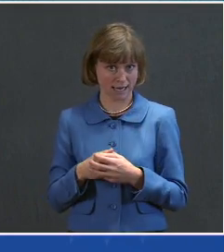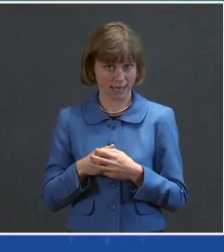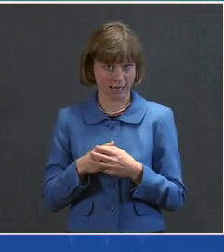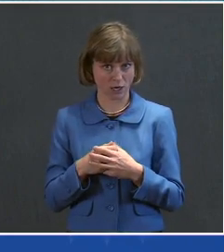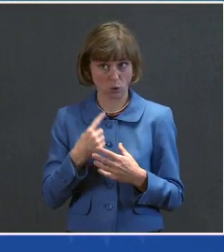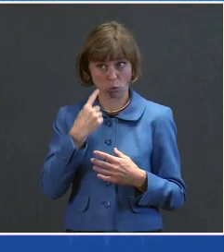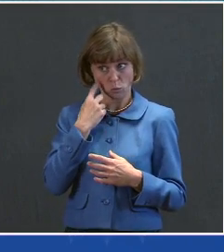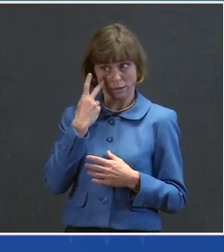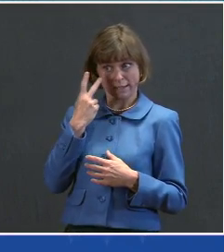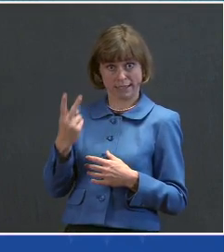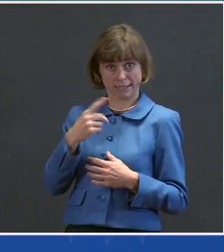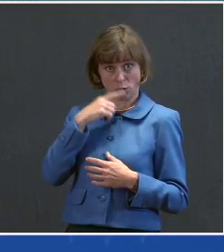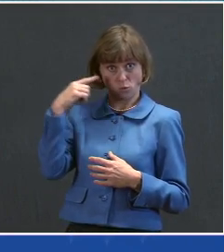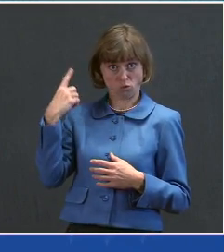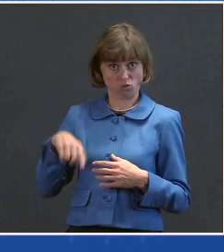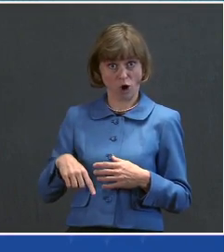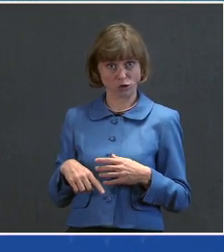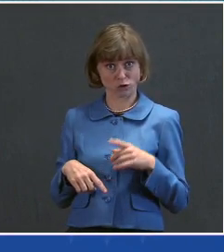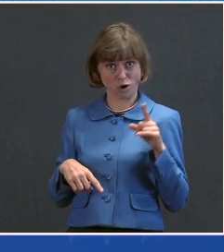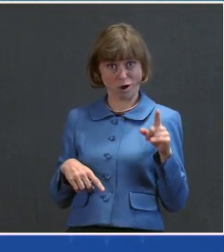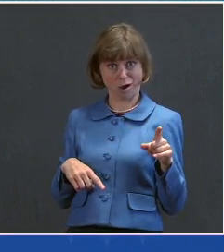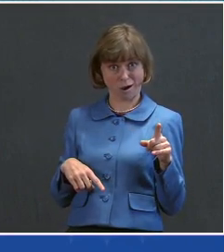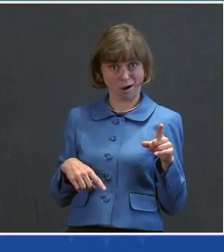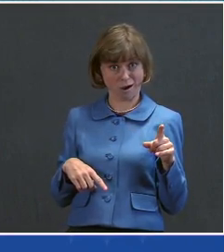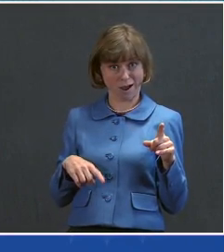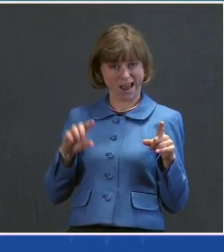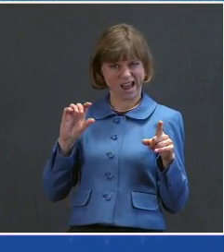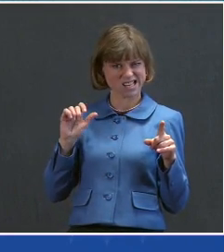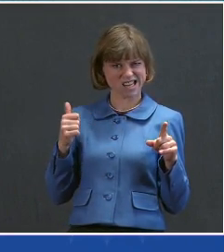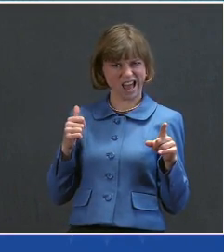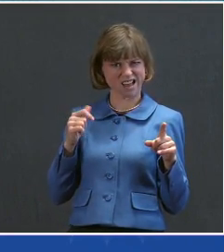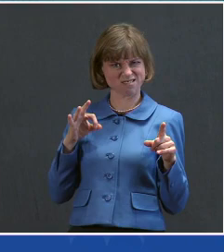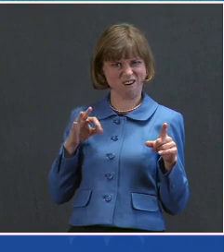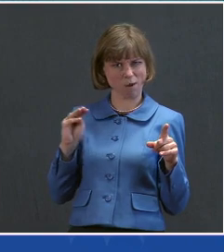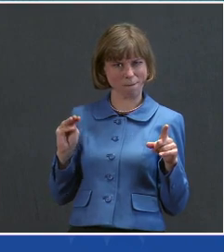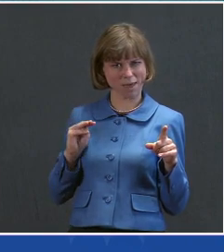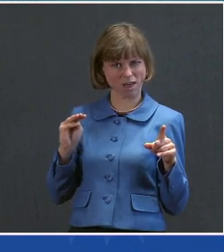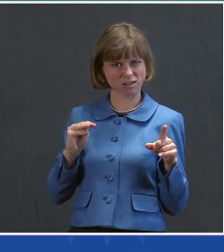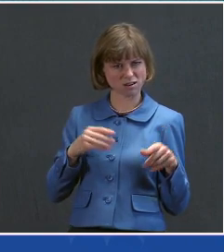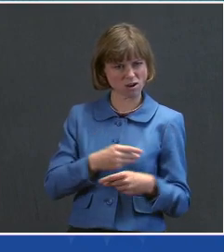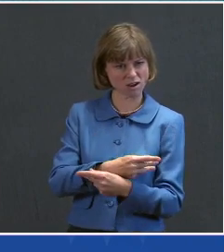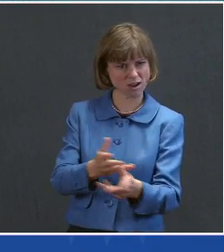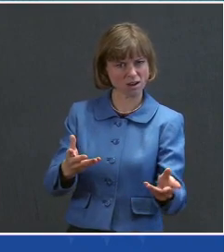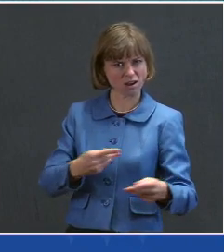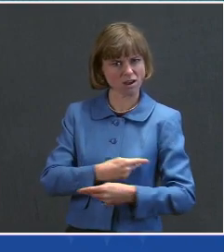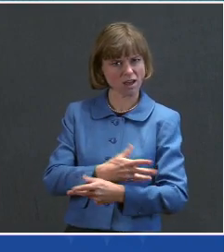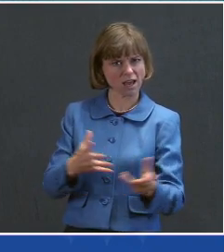by the tens of millions, are giving vaccine to African and South American countries.